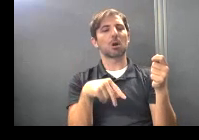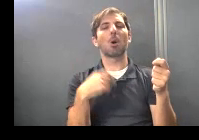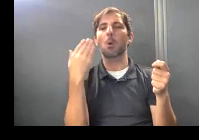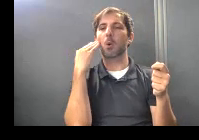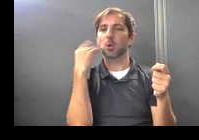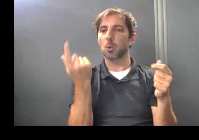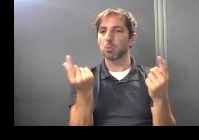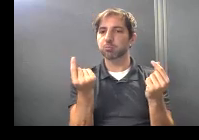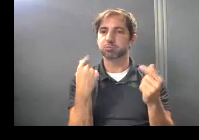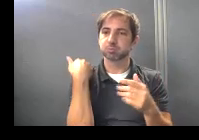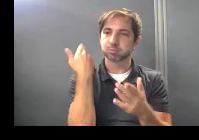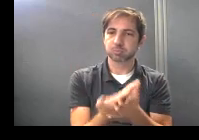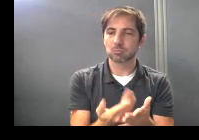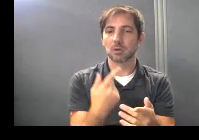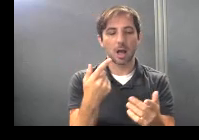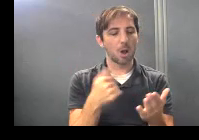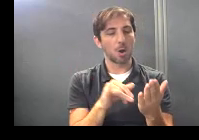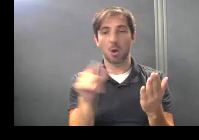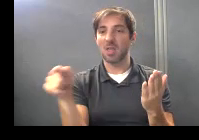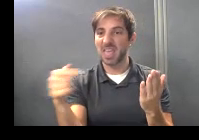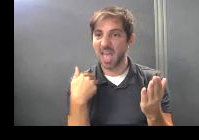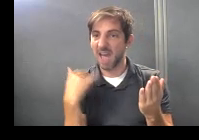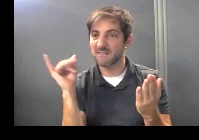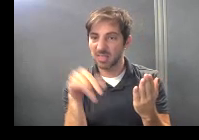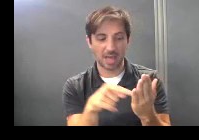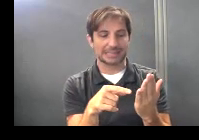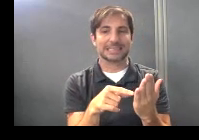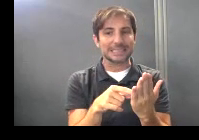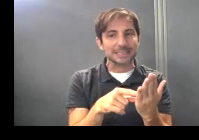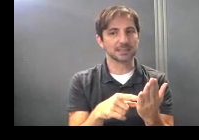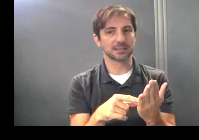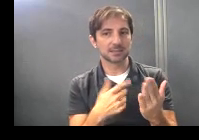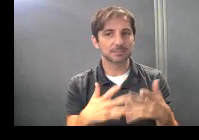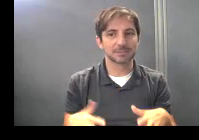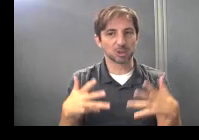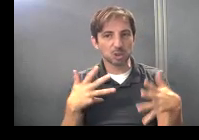WHOLE PROCESS TO HELP EASE ANXIETY ABOUT A NEW SITUATION.